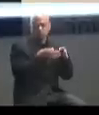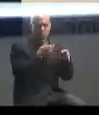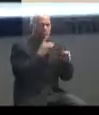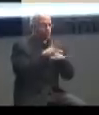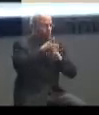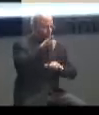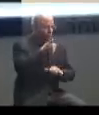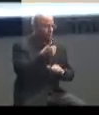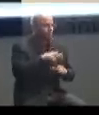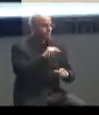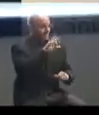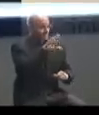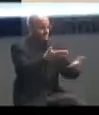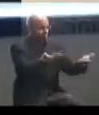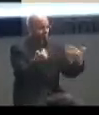NANCY?